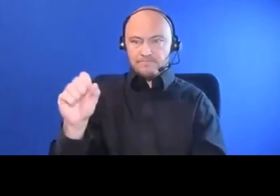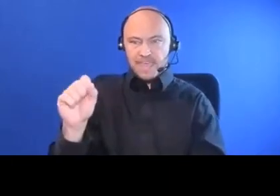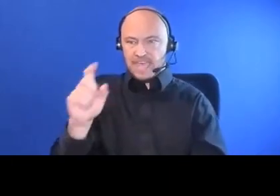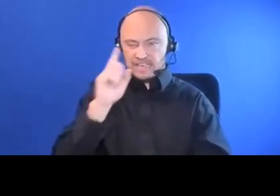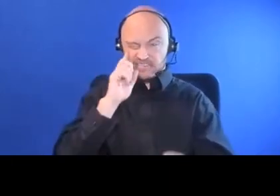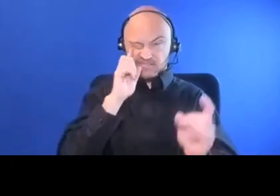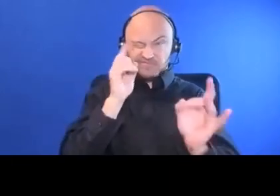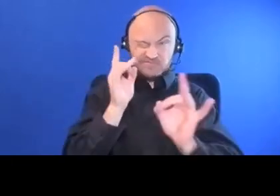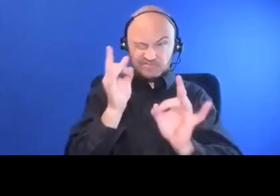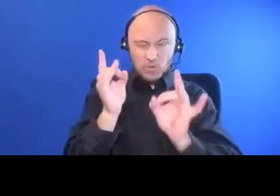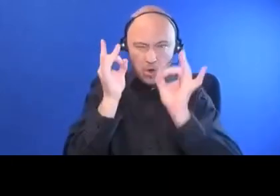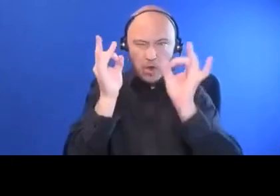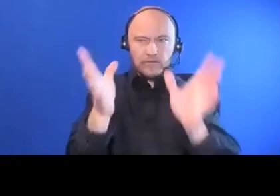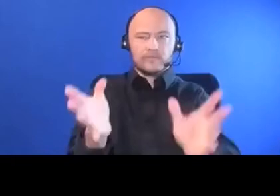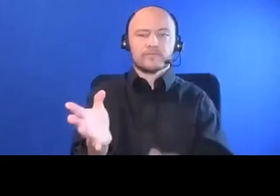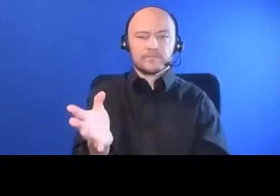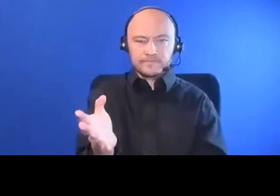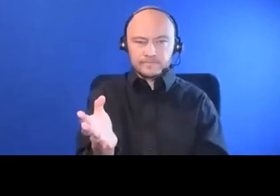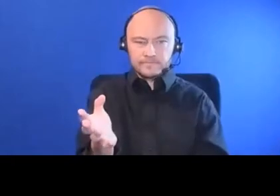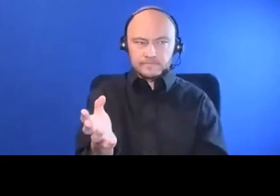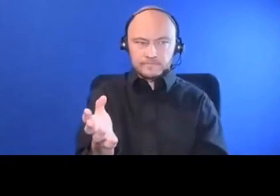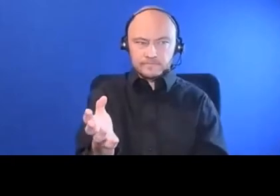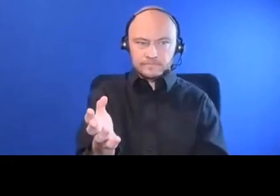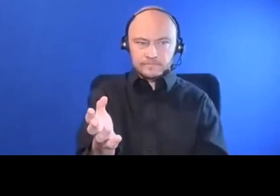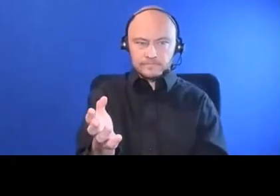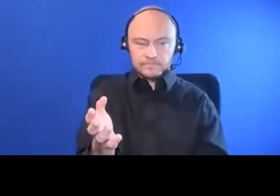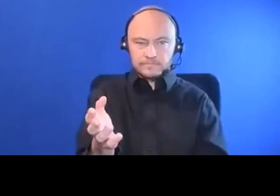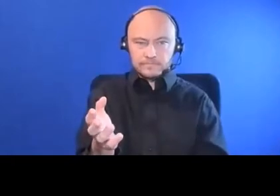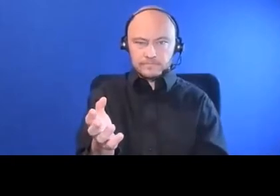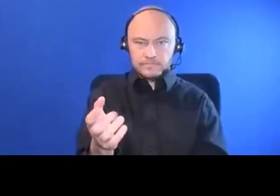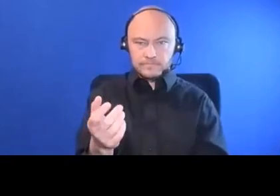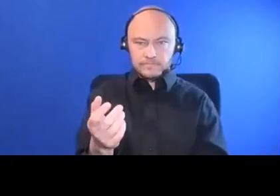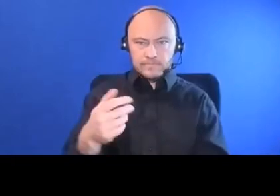and it was one that really hasn't been documented